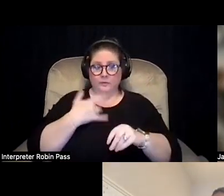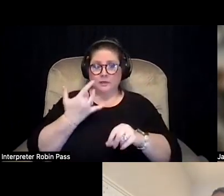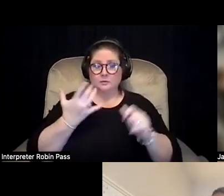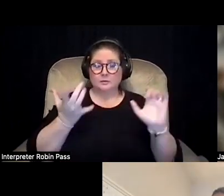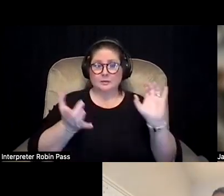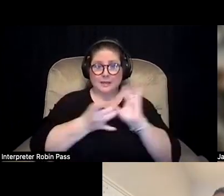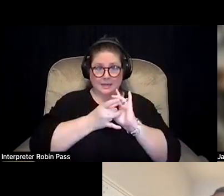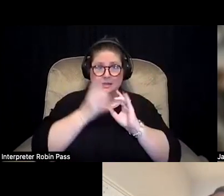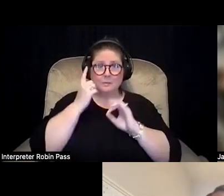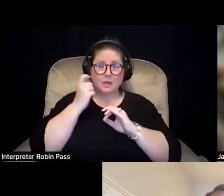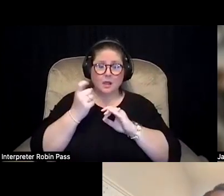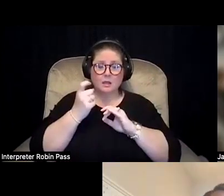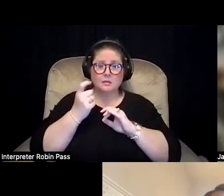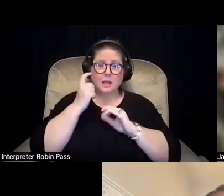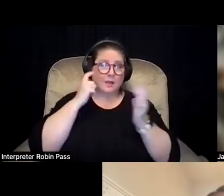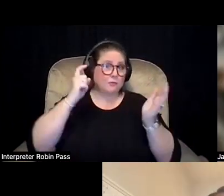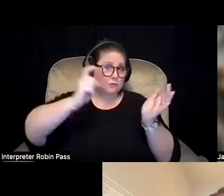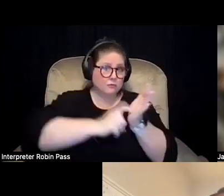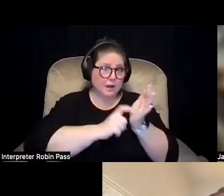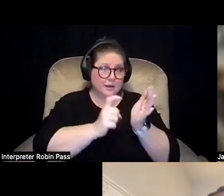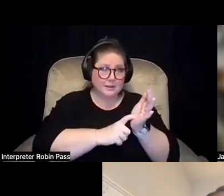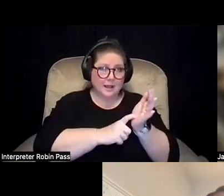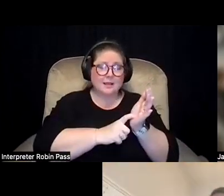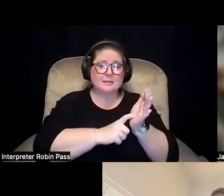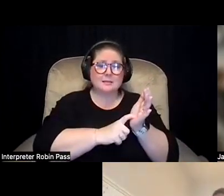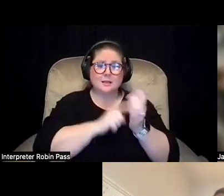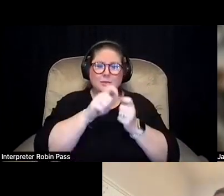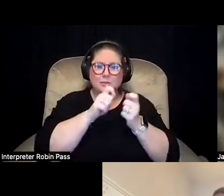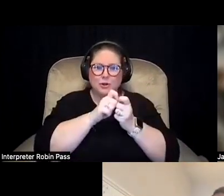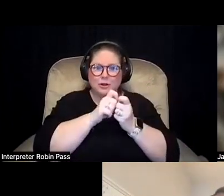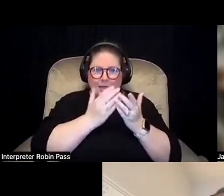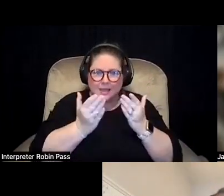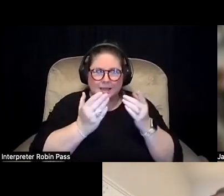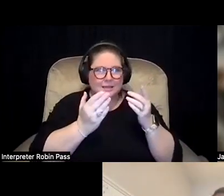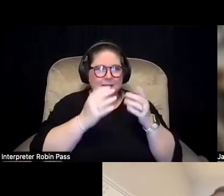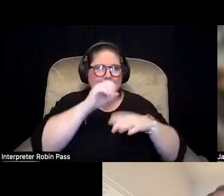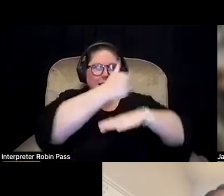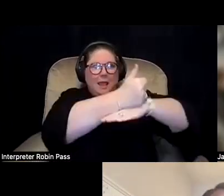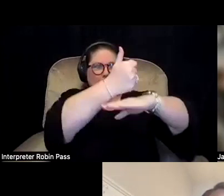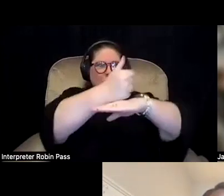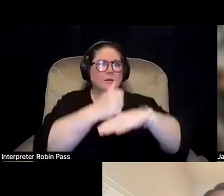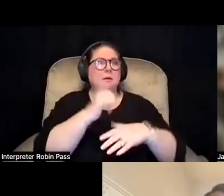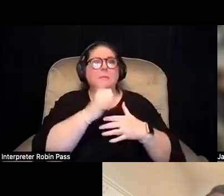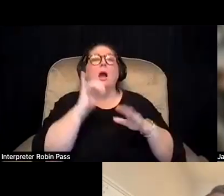because they recognize certain landmarks they might recognize a park because there's there's